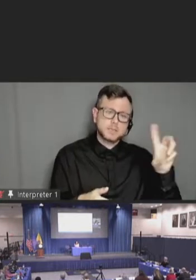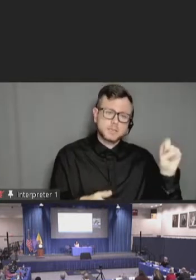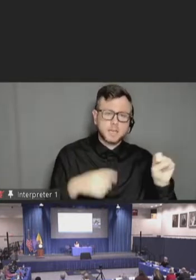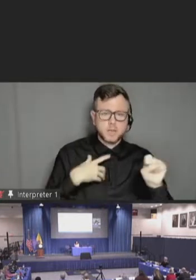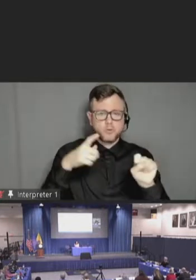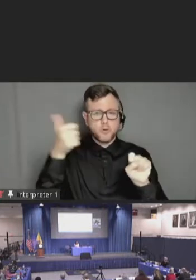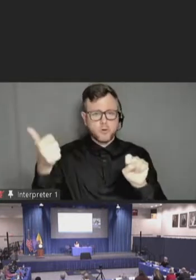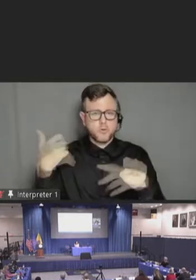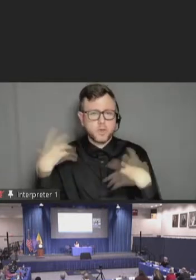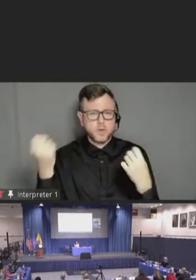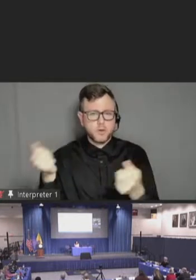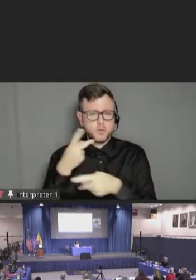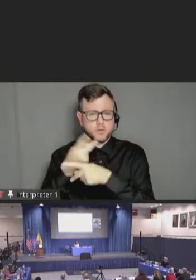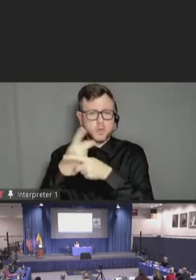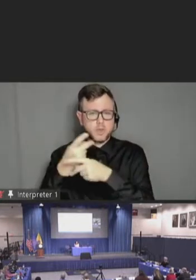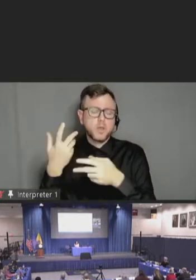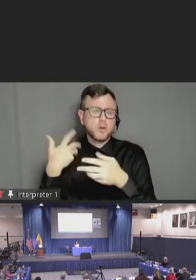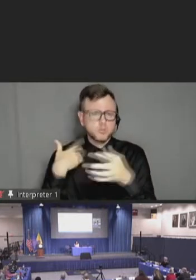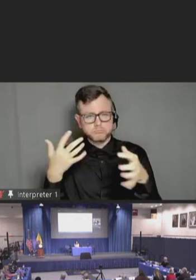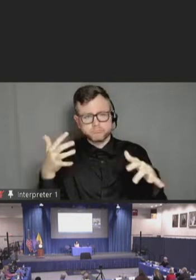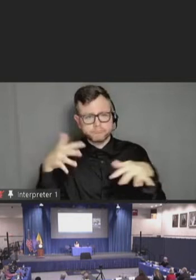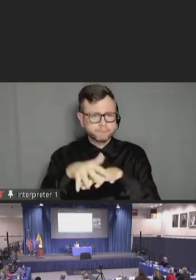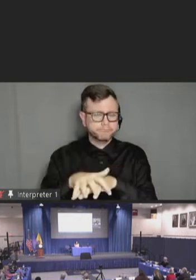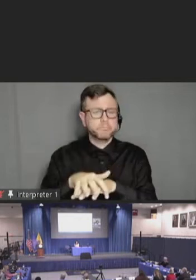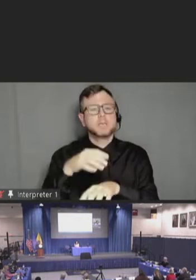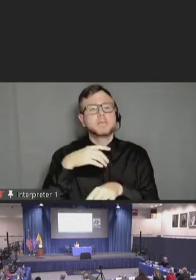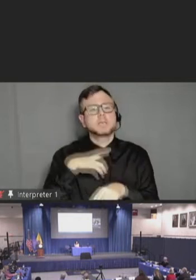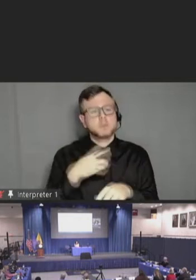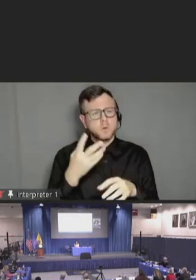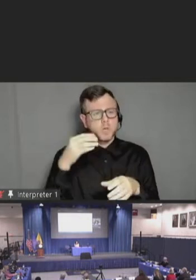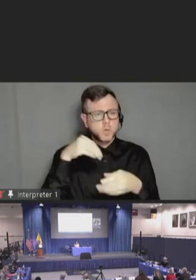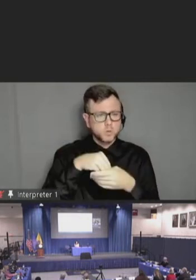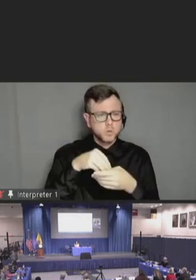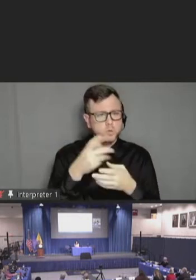And it conducts vaccine safety surveillance and research. The objectives of this white paper process.